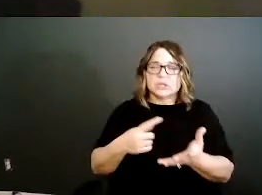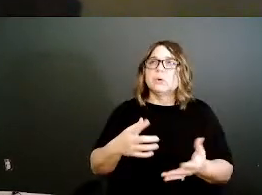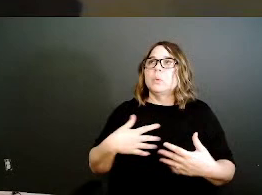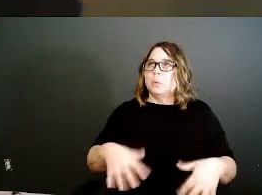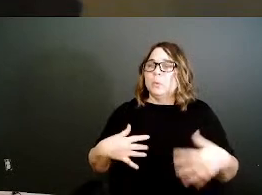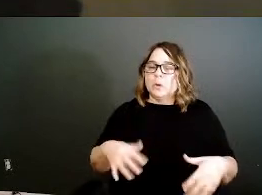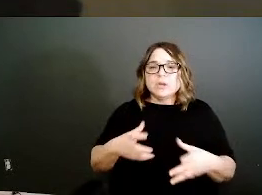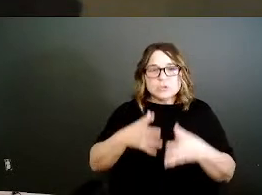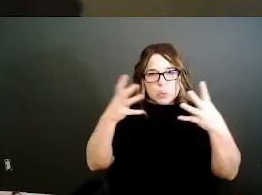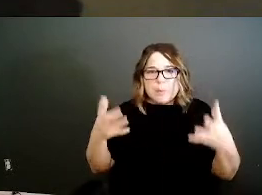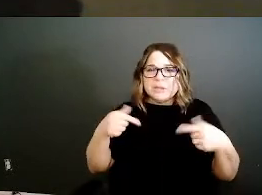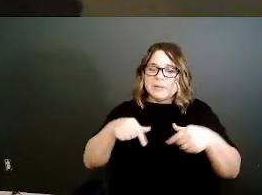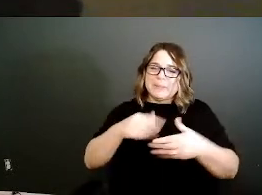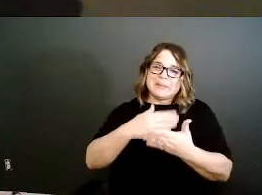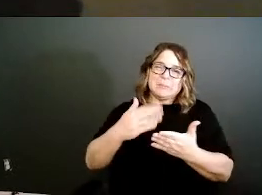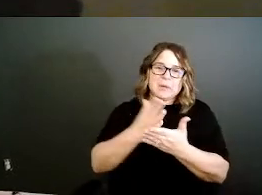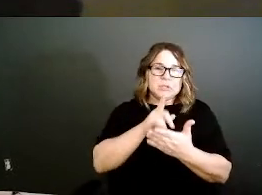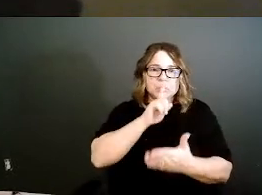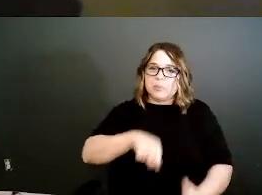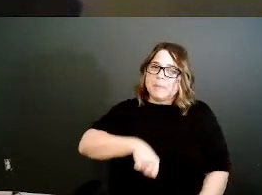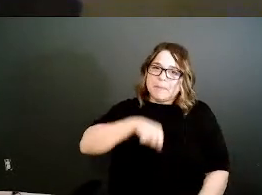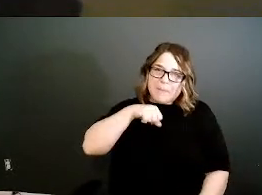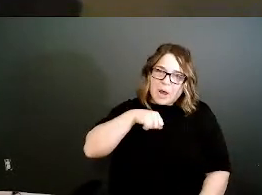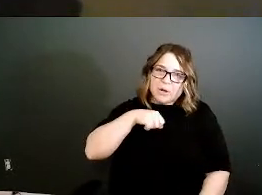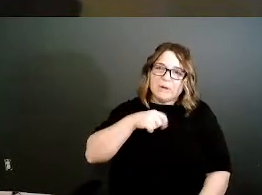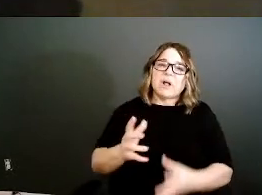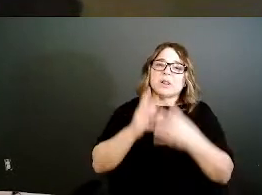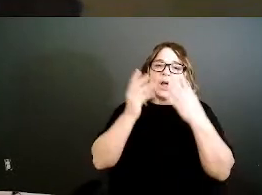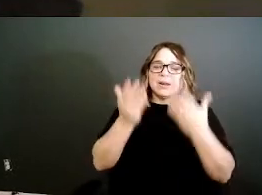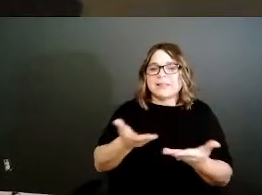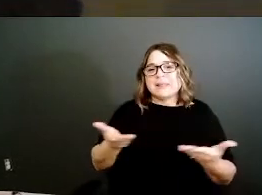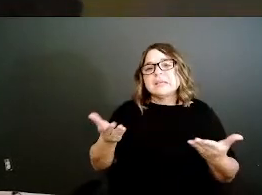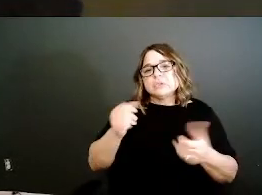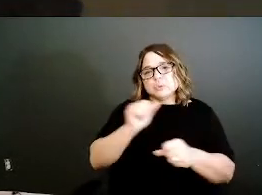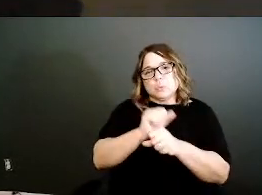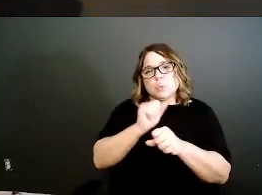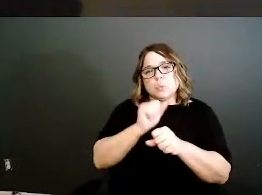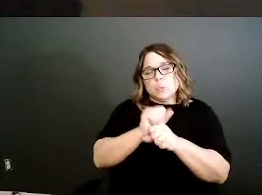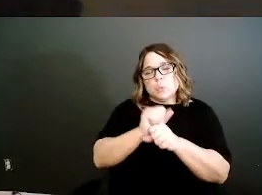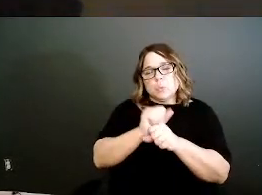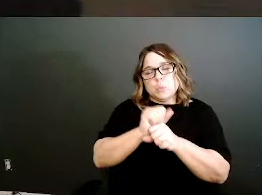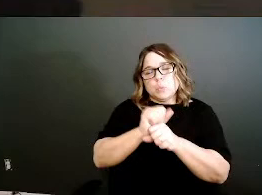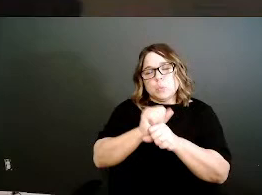WARDS. OF DIFFERENT VIEWS IN OUR HEARINGS AS WELL, IN OUR SO I REALLY DO WANT TO RE-EMPHASIZE THAT EVEN IF, YOU